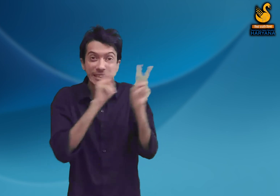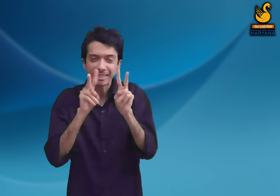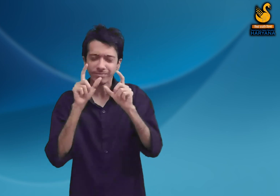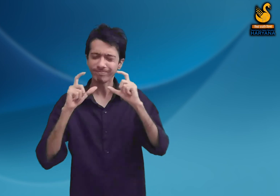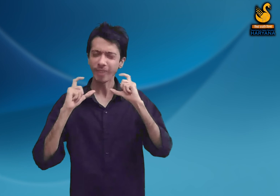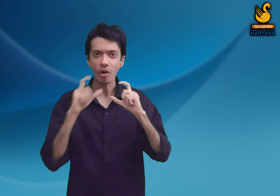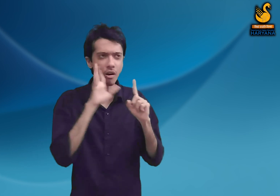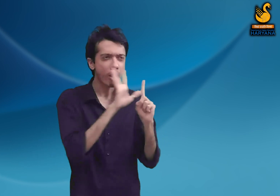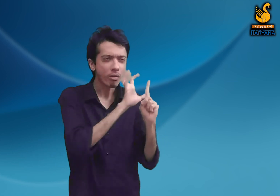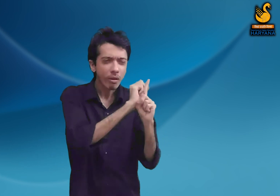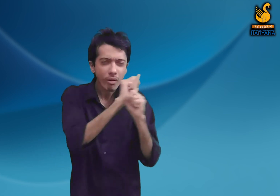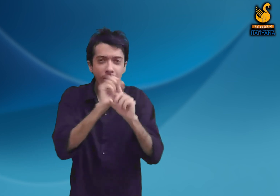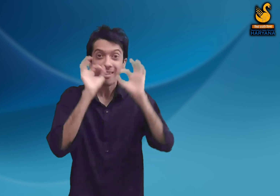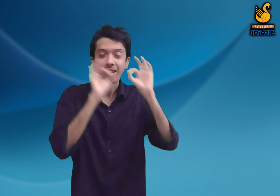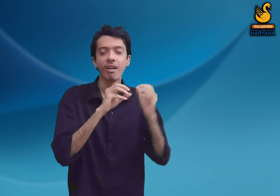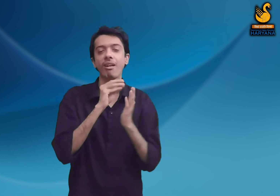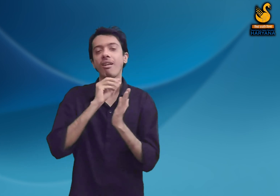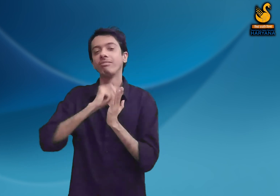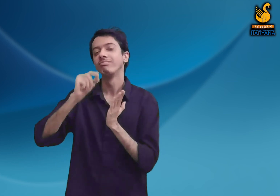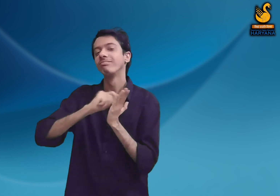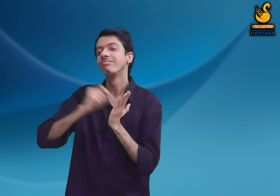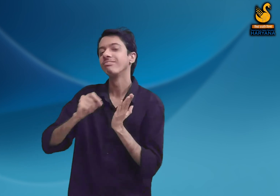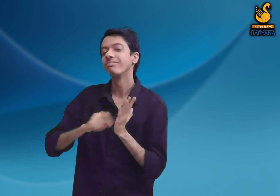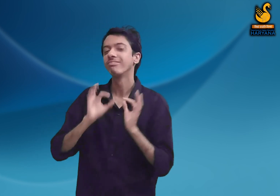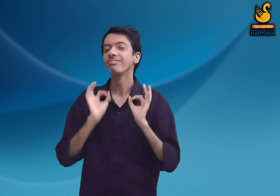You will have to look very carefully then you can write the details properly.